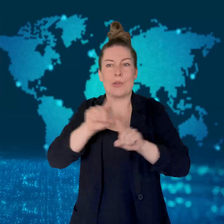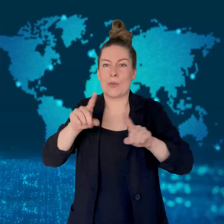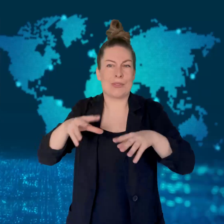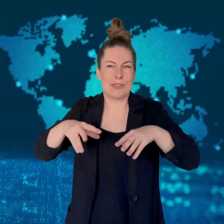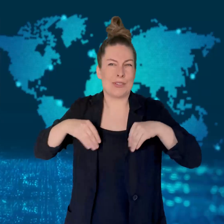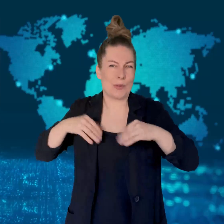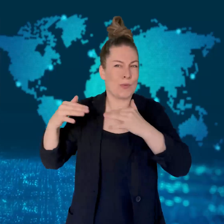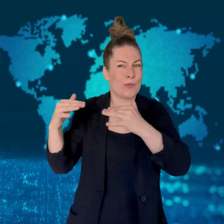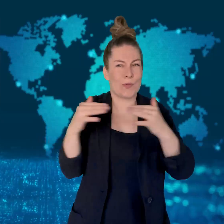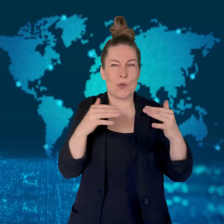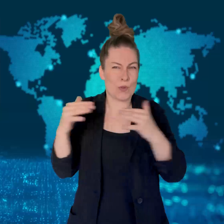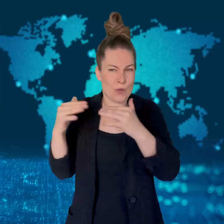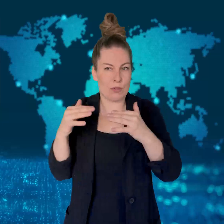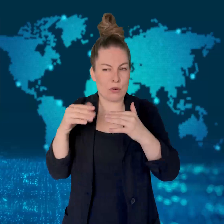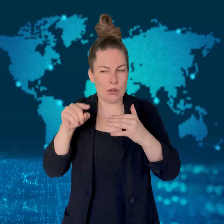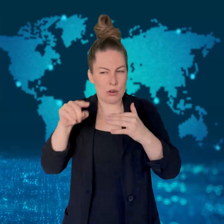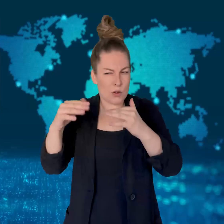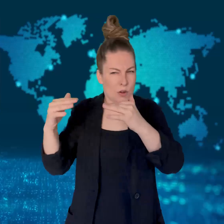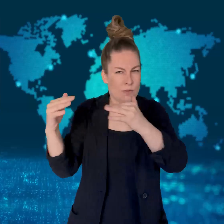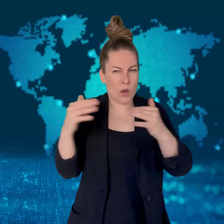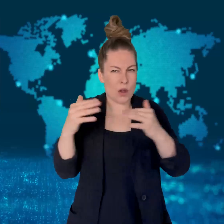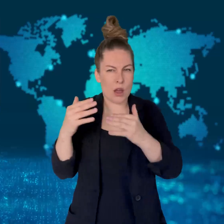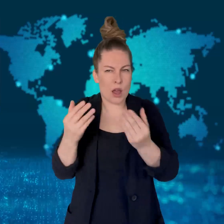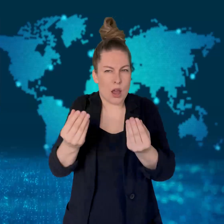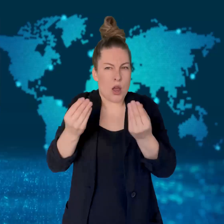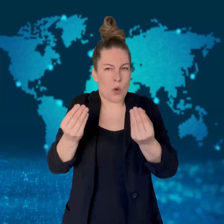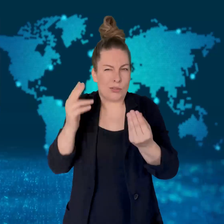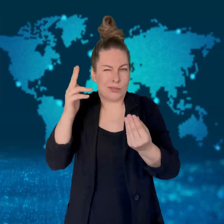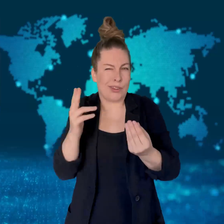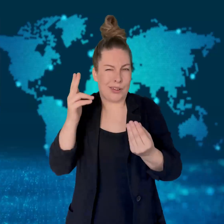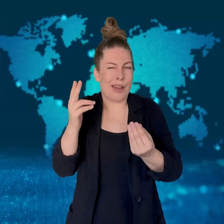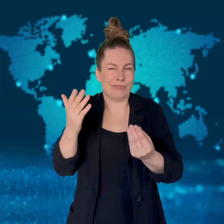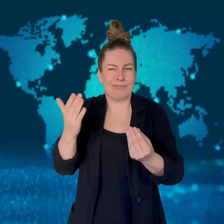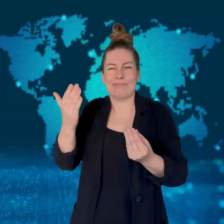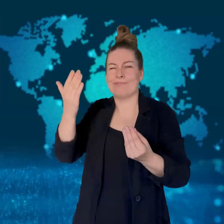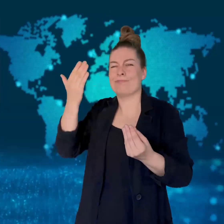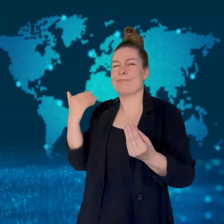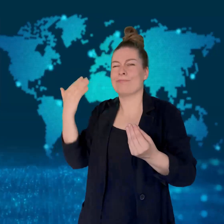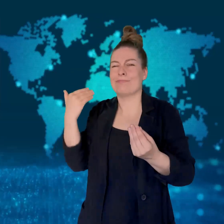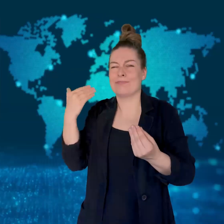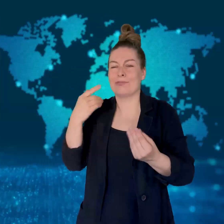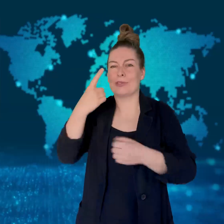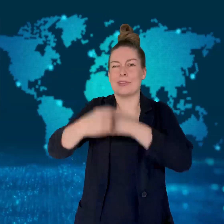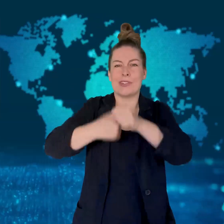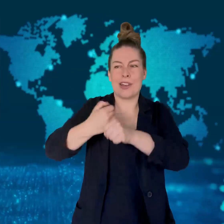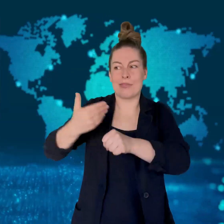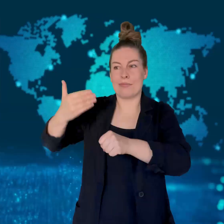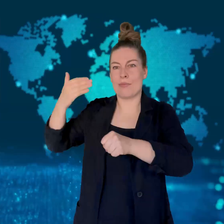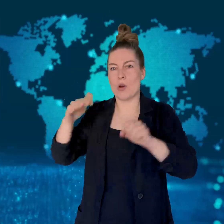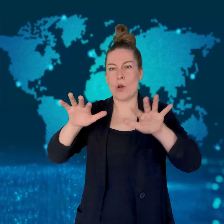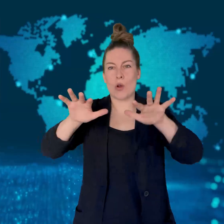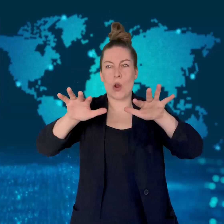The war being opposed began on October 7th